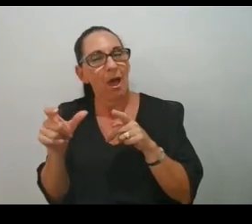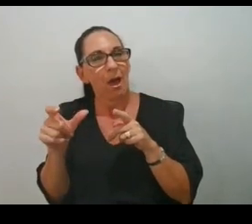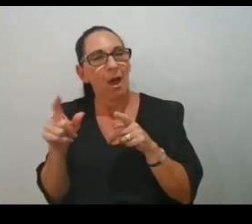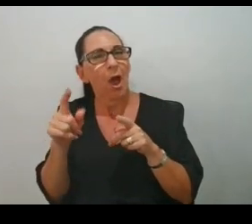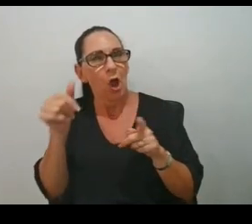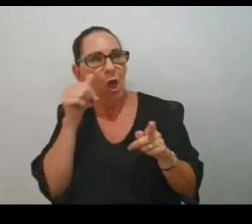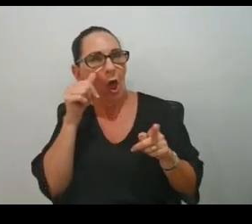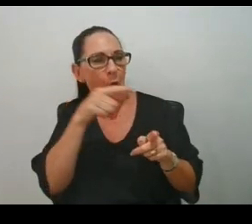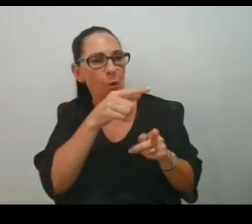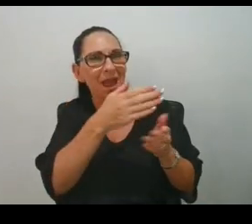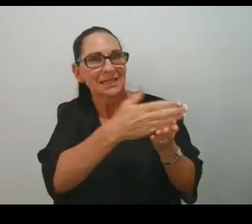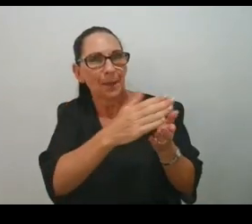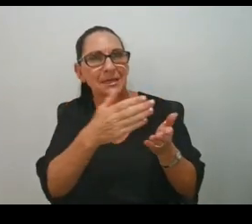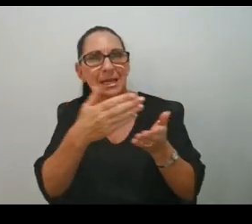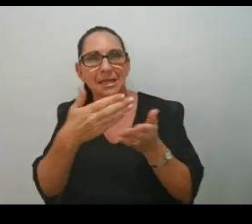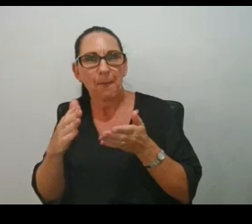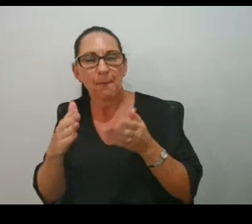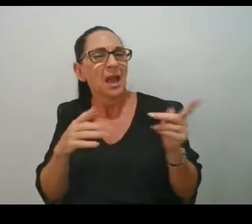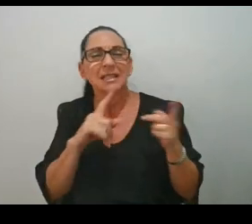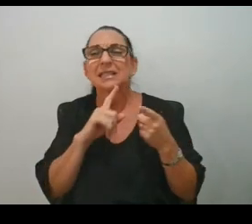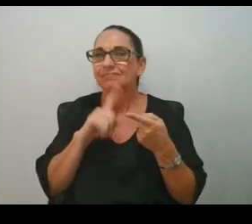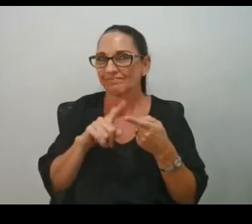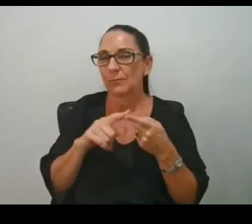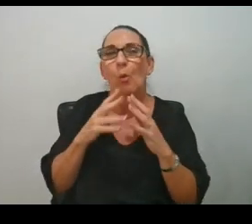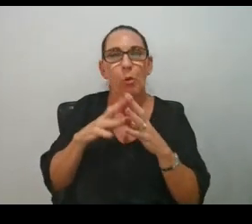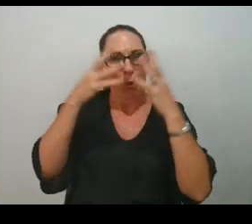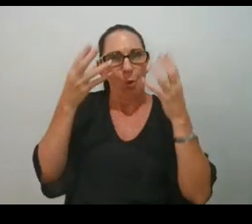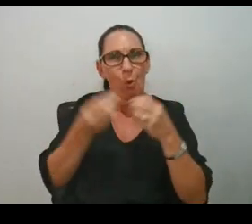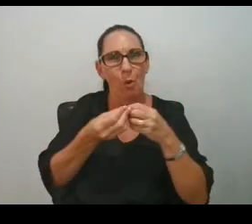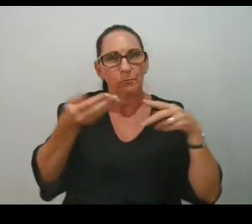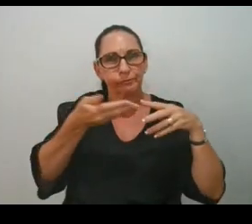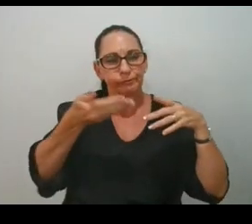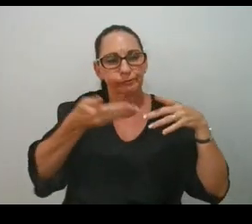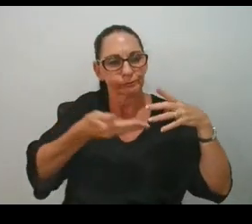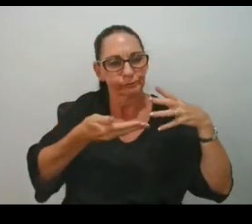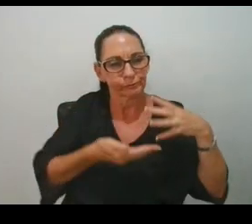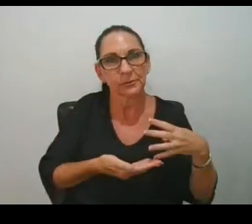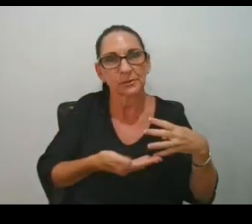out as best as you can with the information you have and our assessing officers will have a look